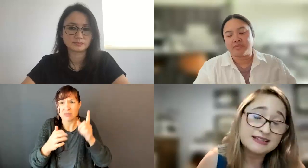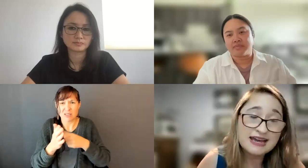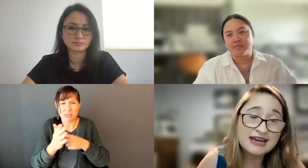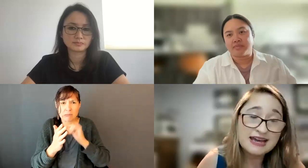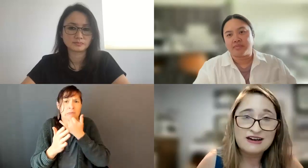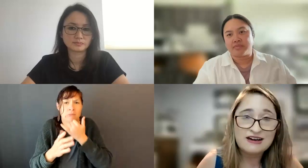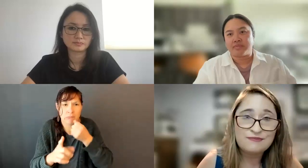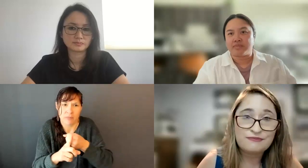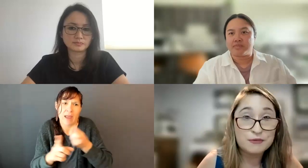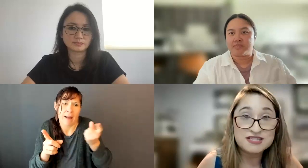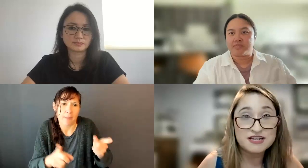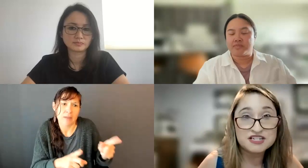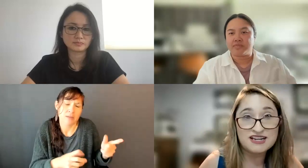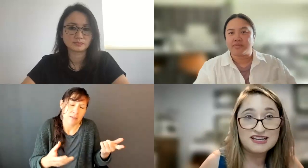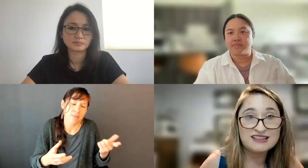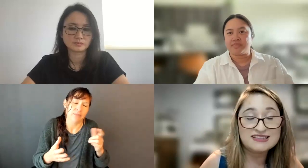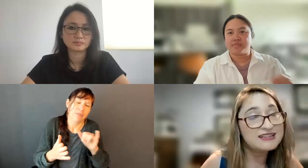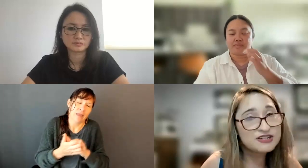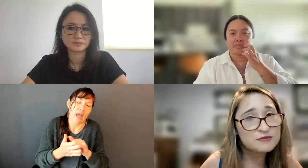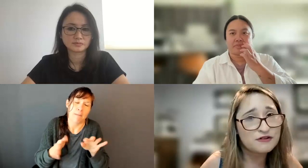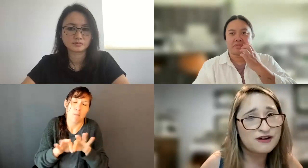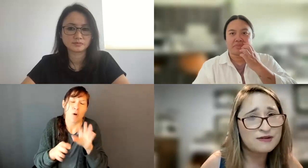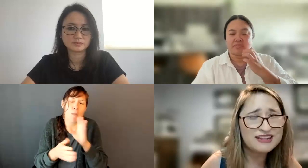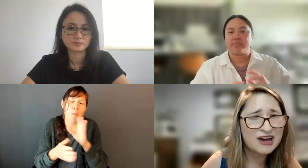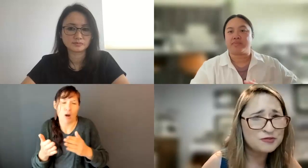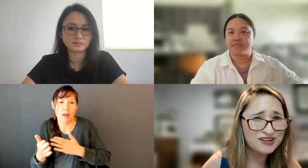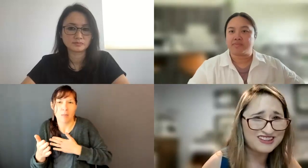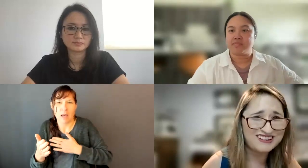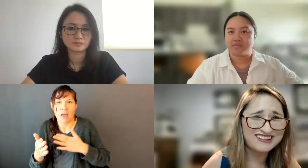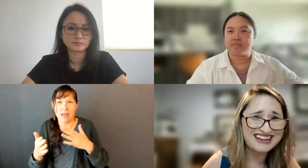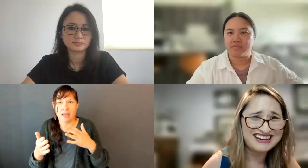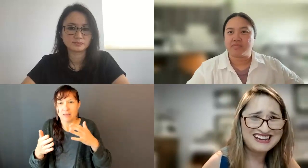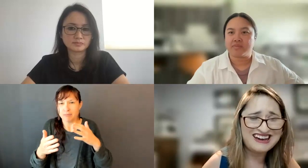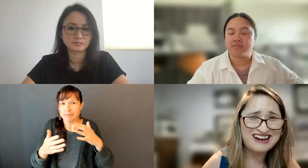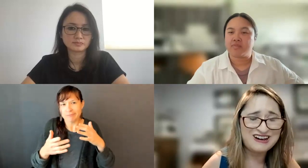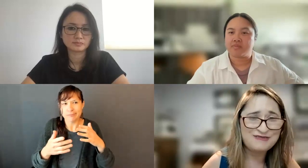that my participation in the Synergies program really helped with a lot.